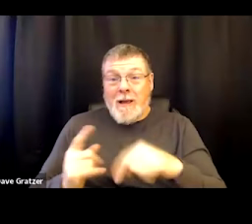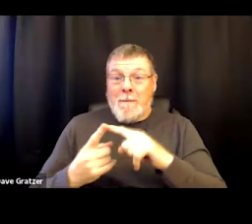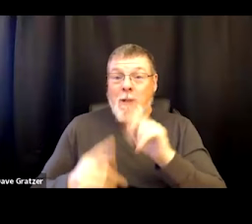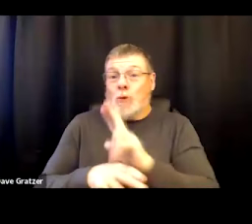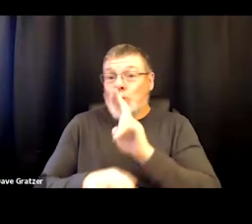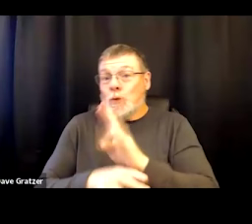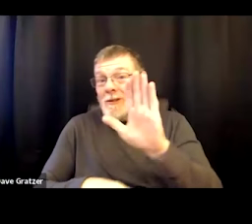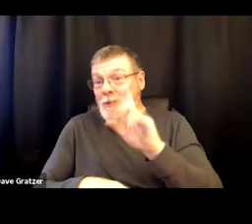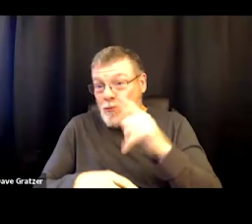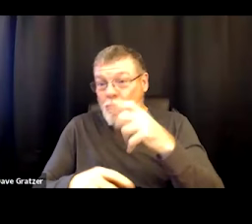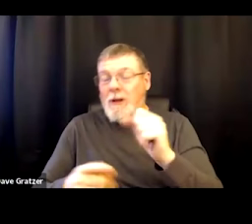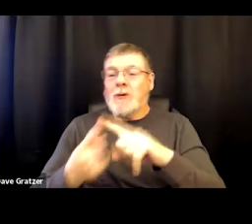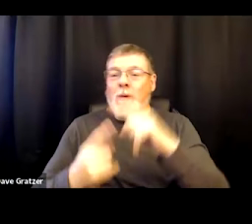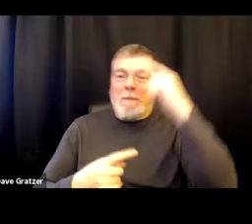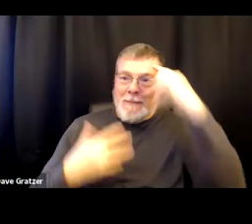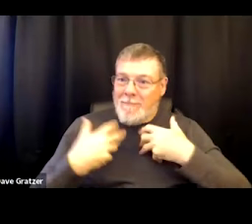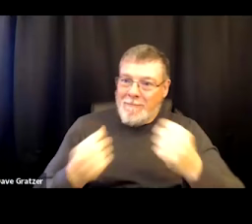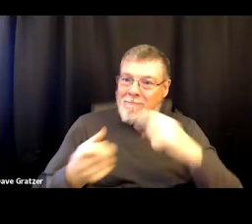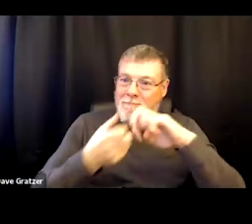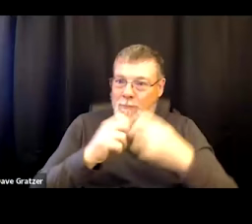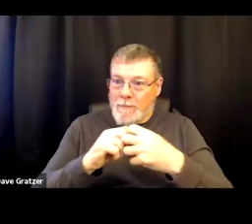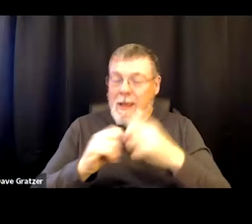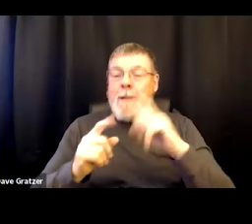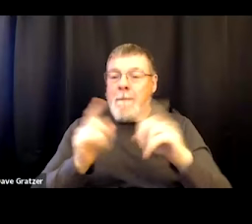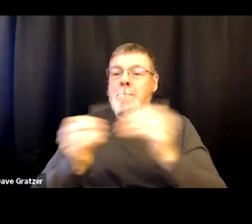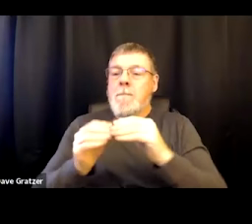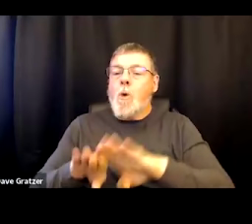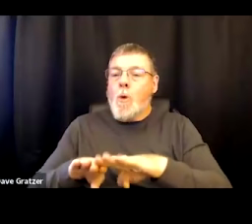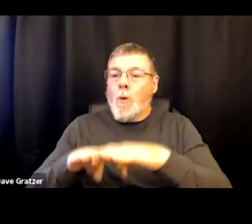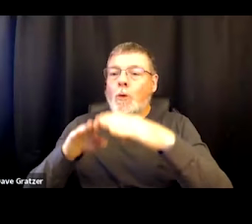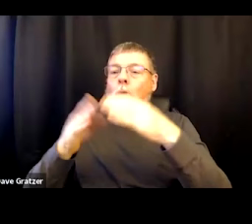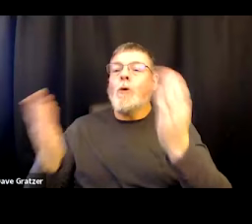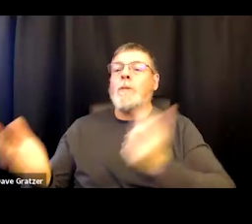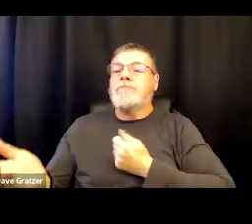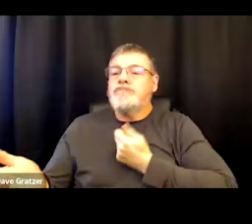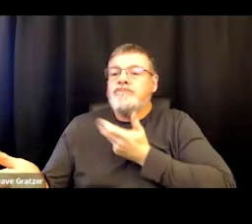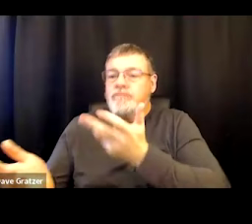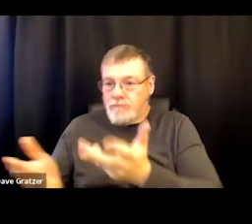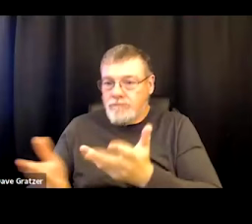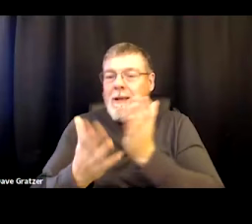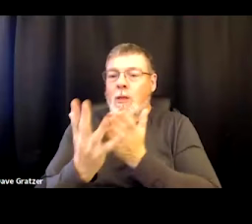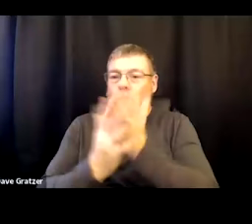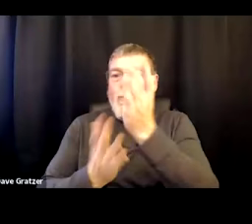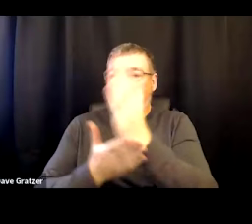or other psychosocial problems, but may be more open as they move into different parts of the system.